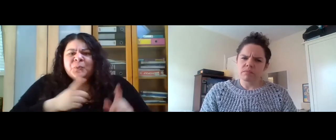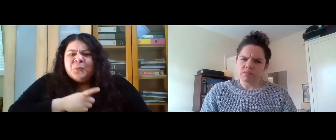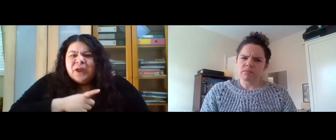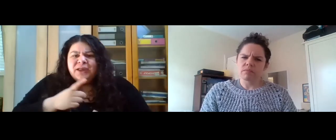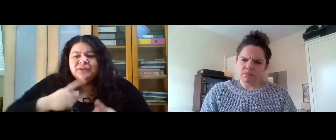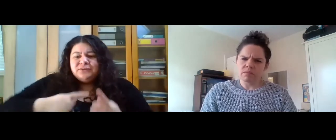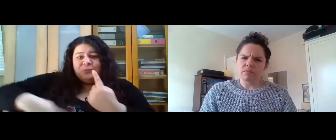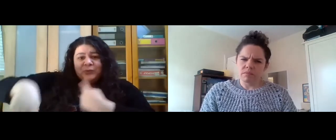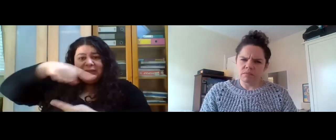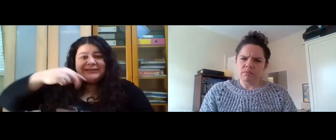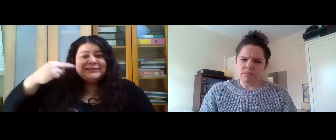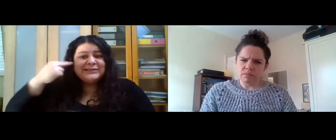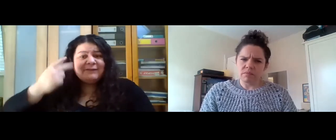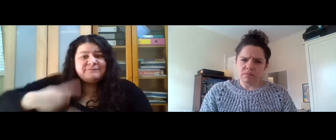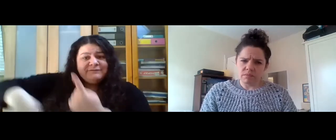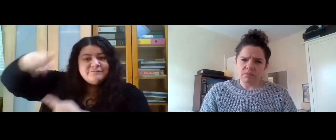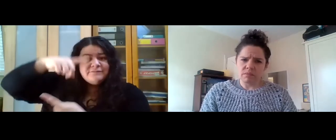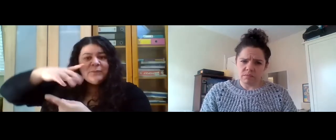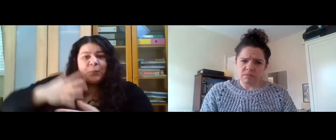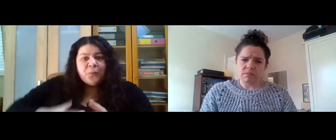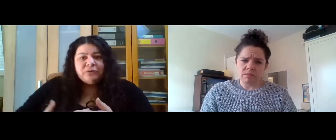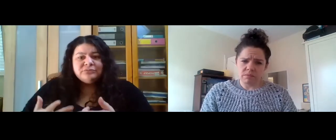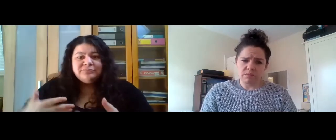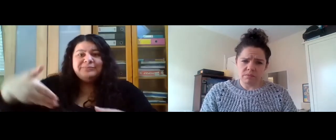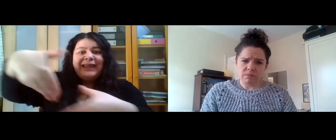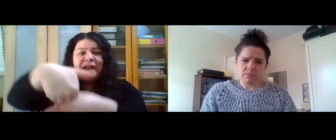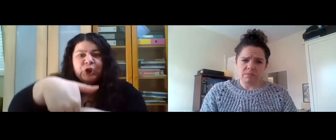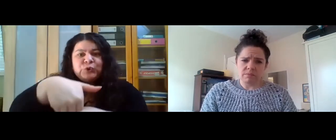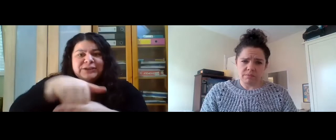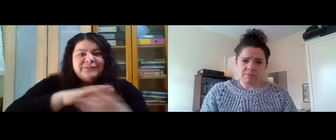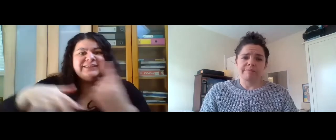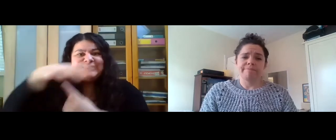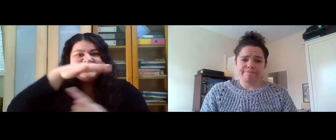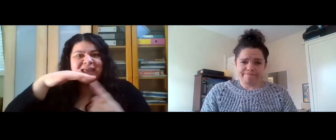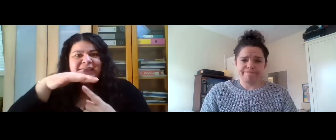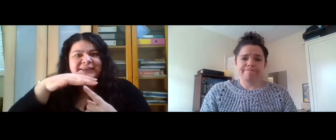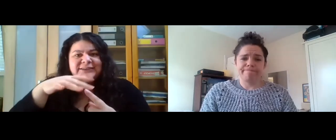We, the Deaf, want to be included in society.